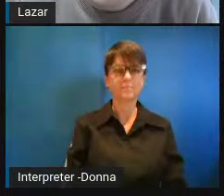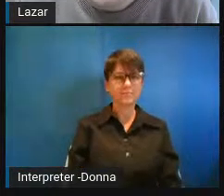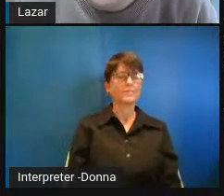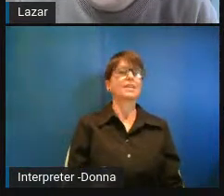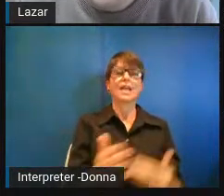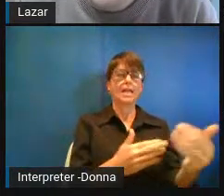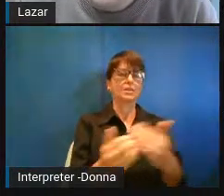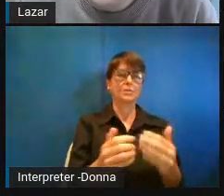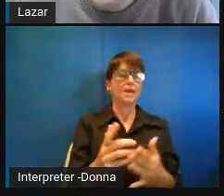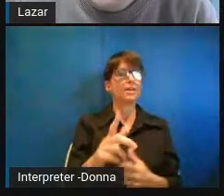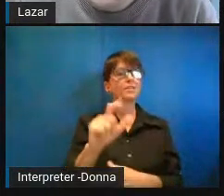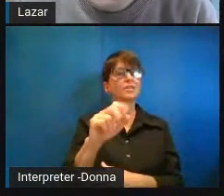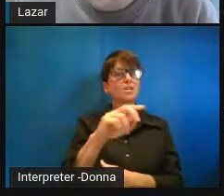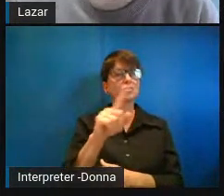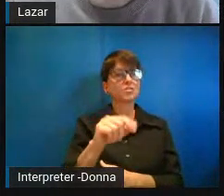click on the button.